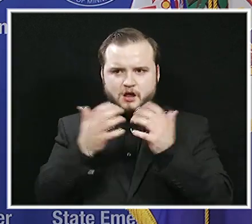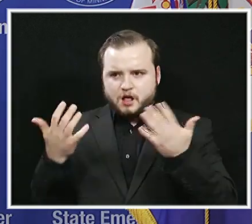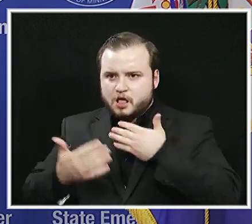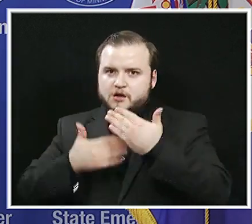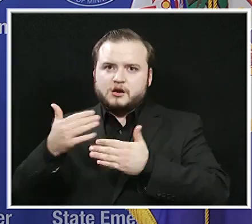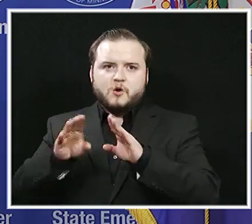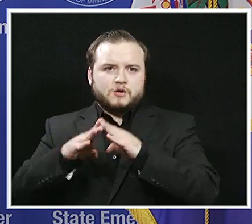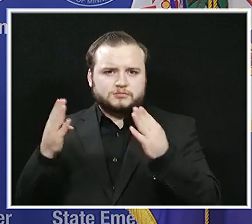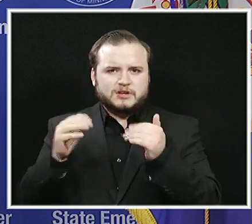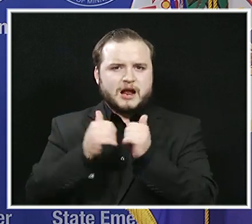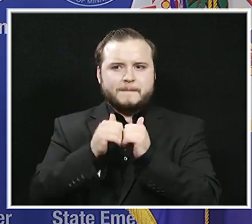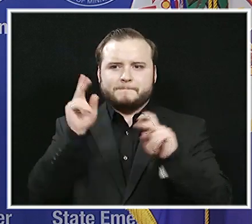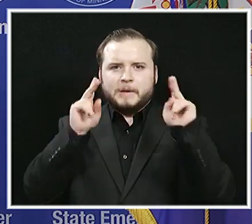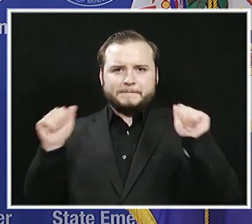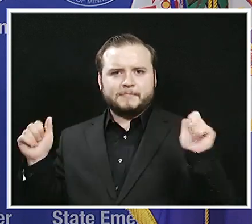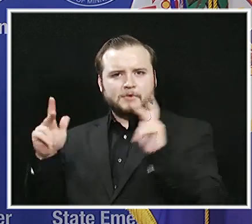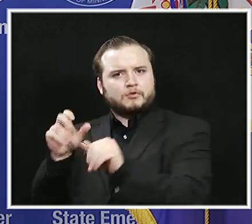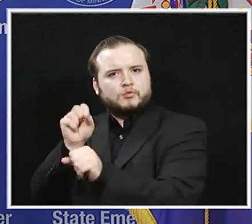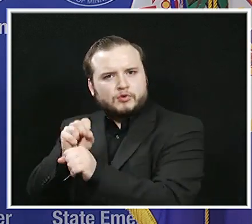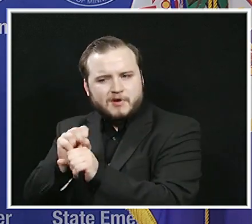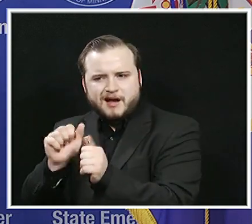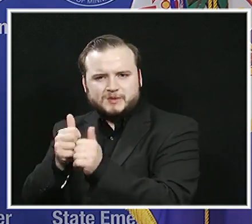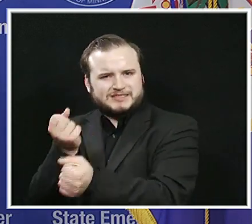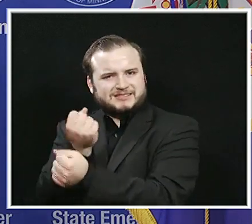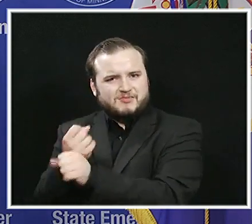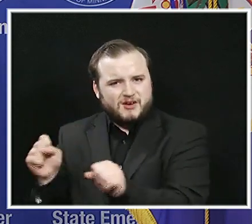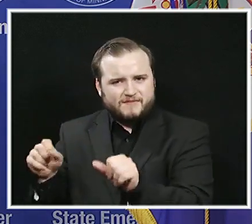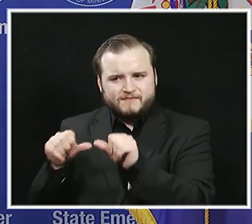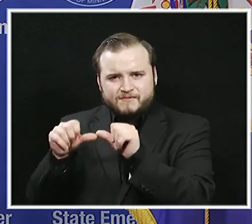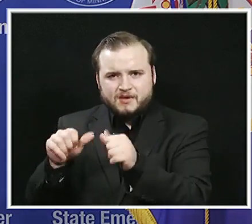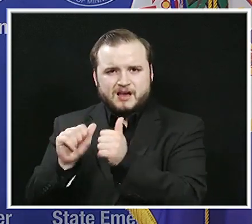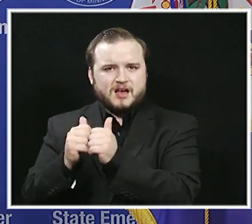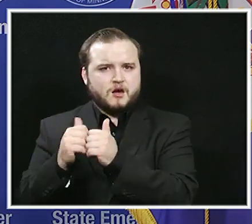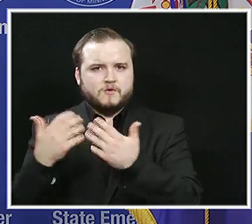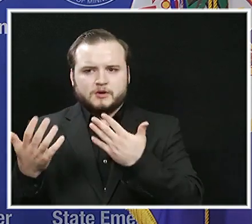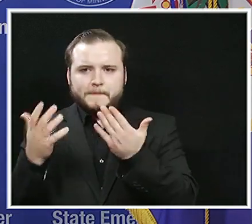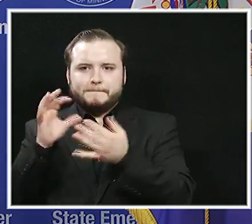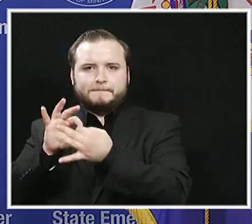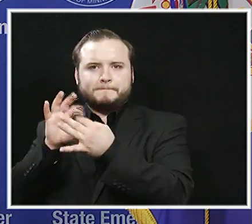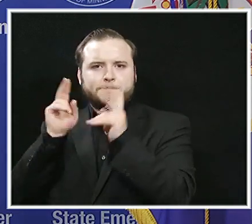are impacting, these are the small business owners, facing with customers of trying to figure out how do